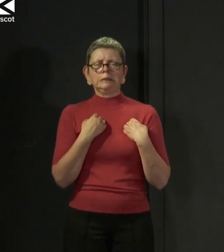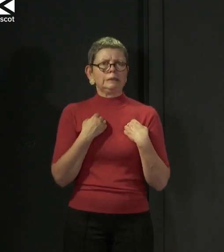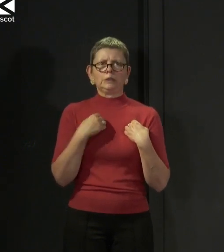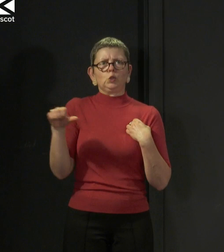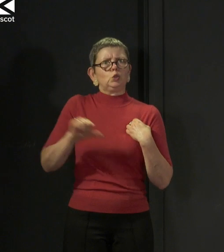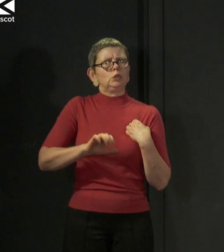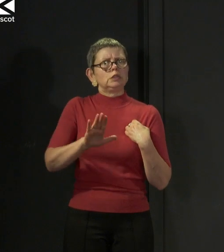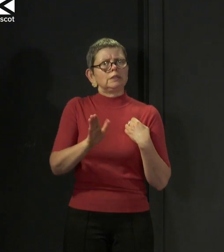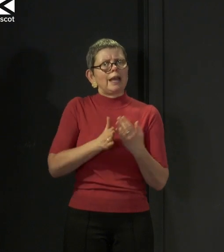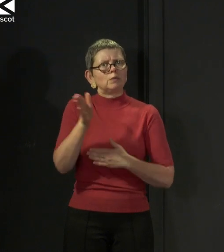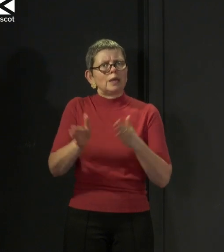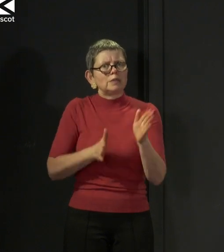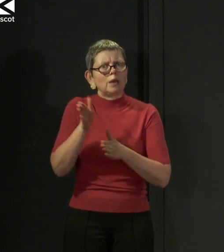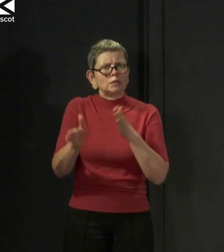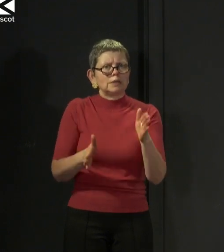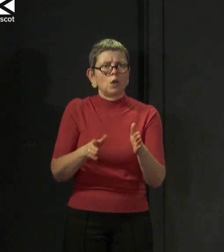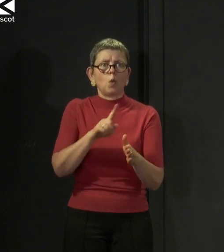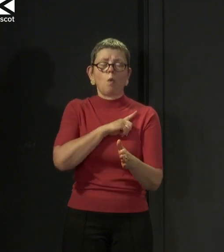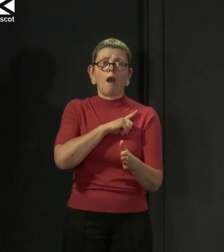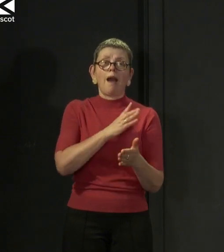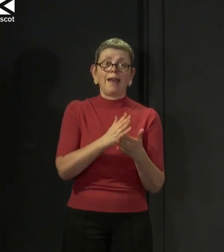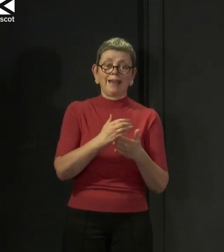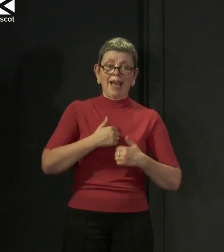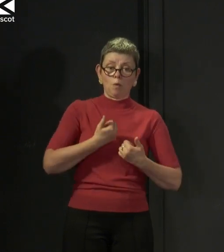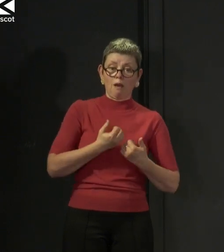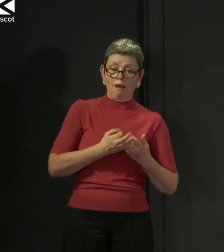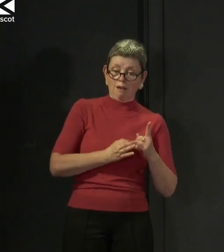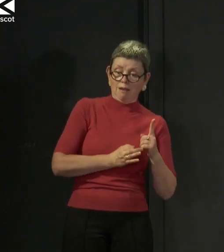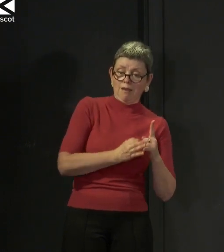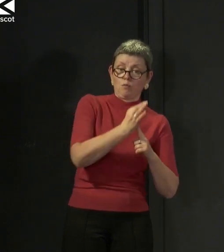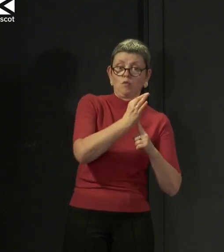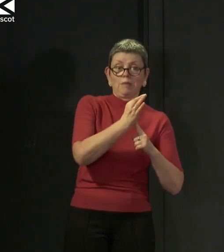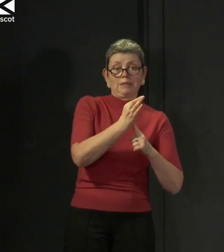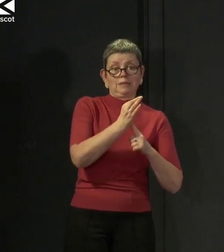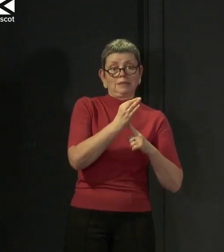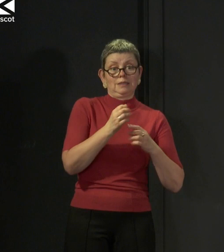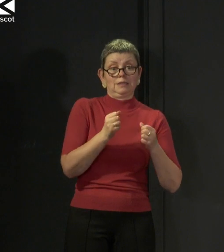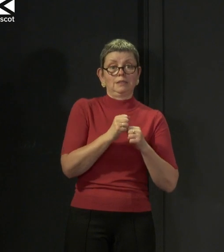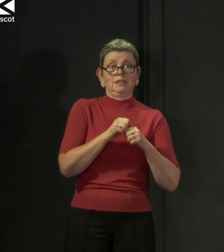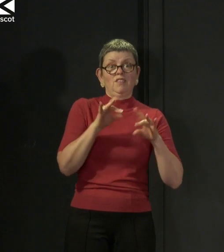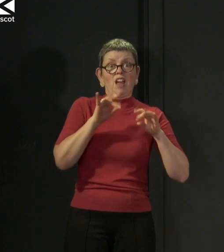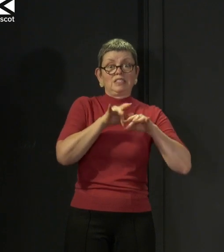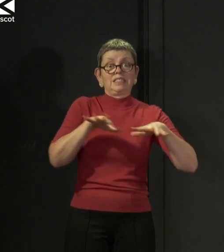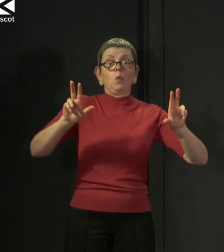put all of this progress in jeopardy. And I know none of you want to see that, just as I don't want to see it.